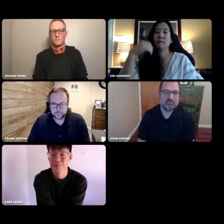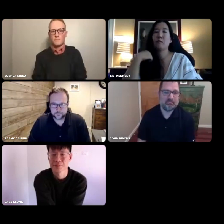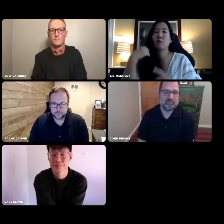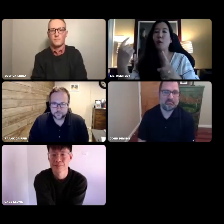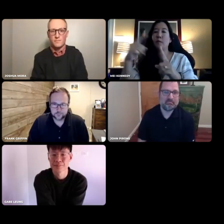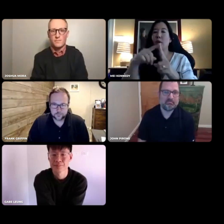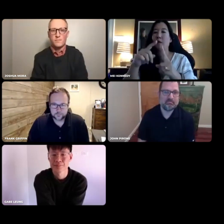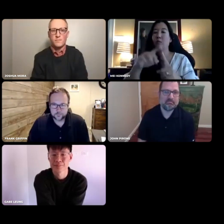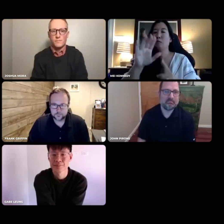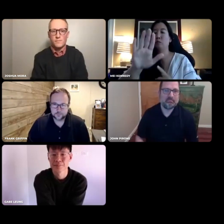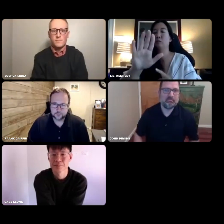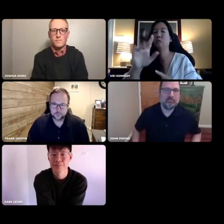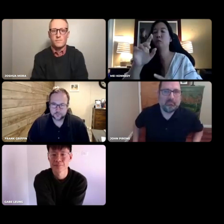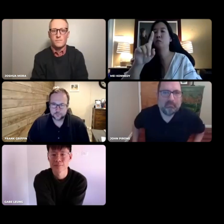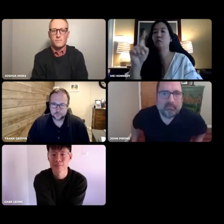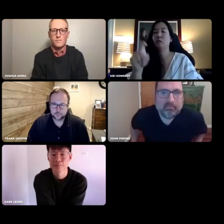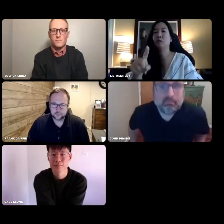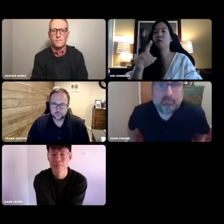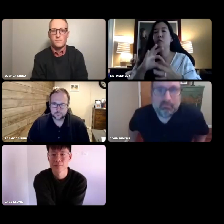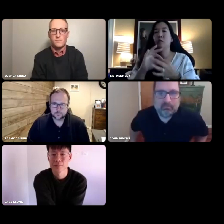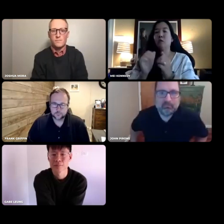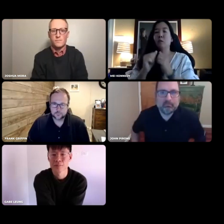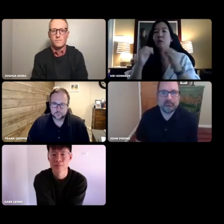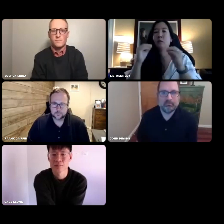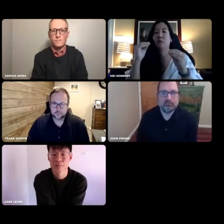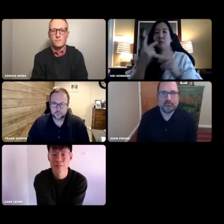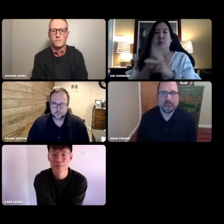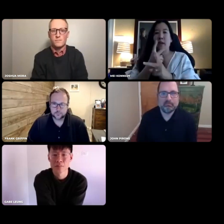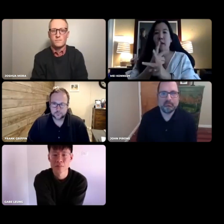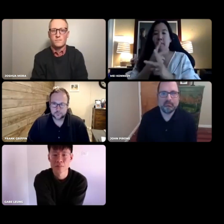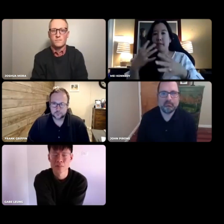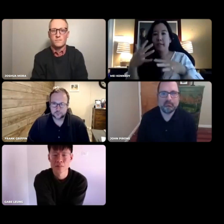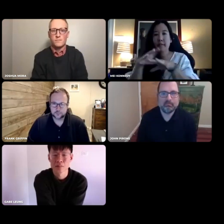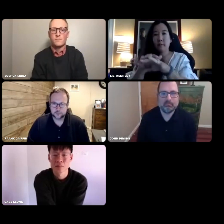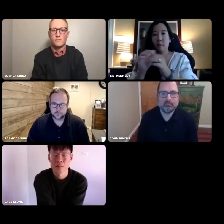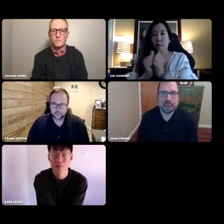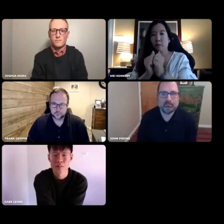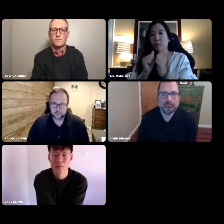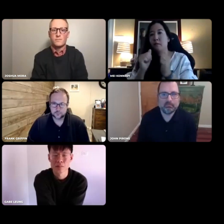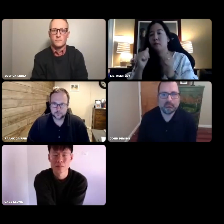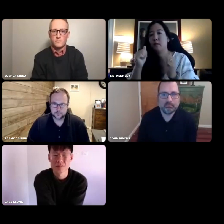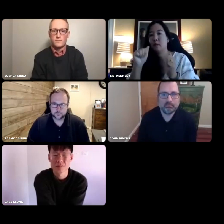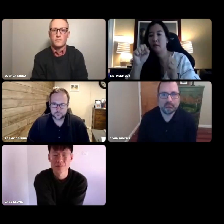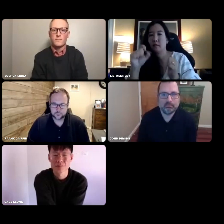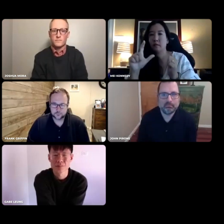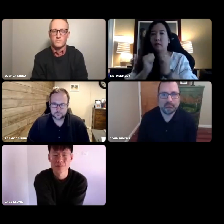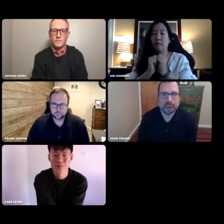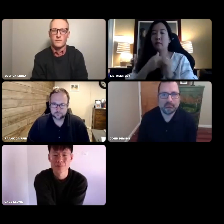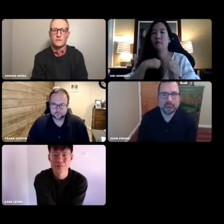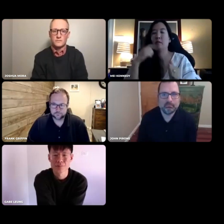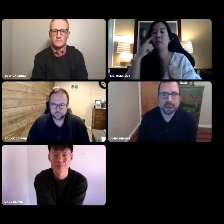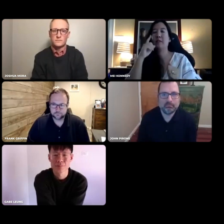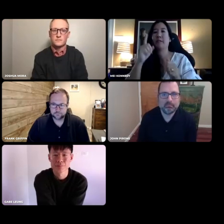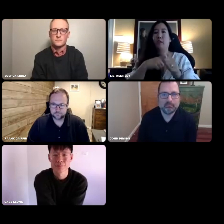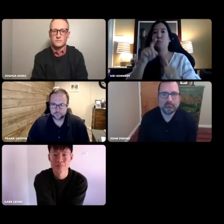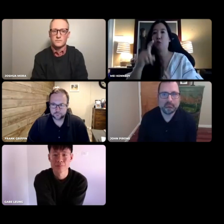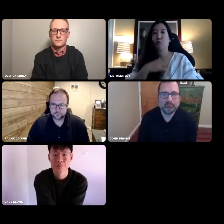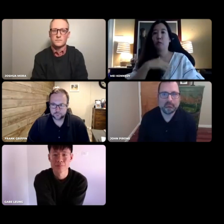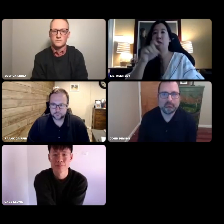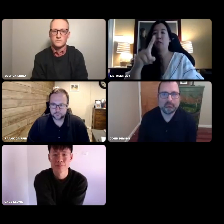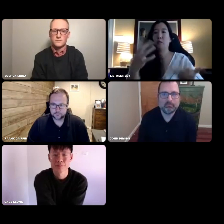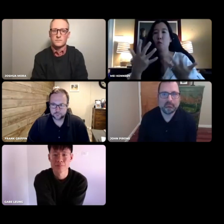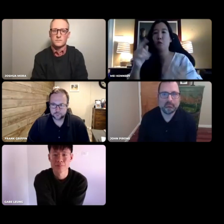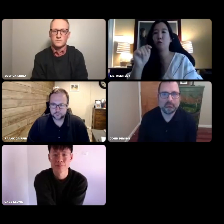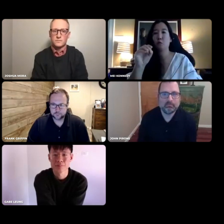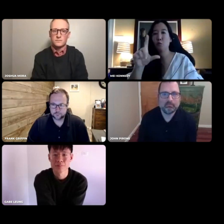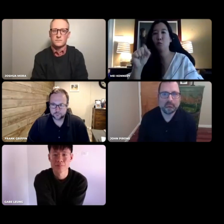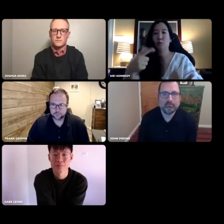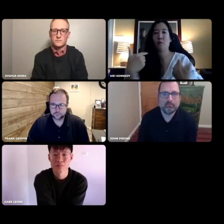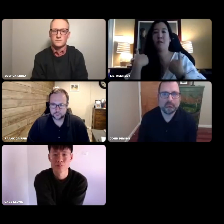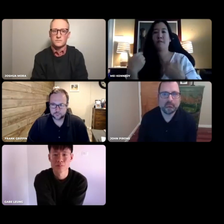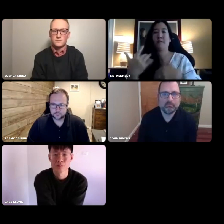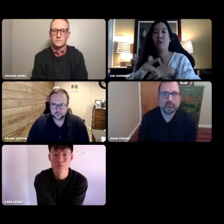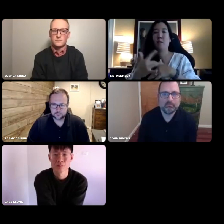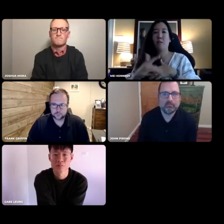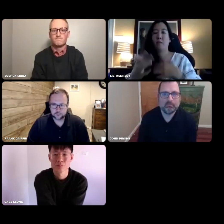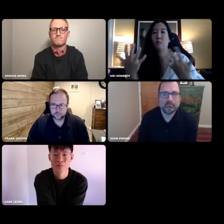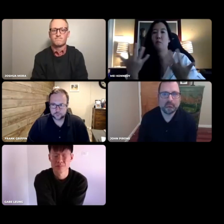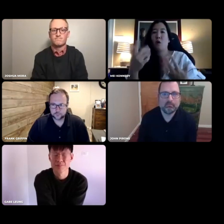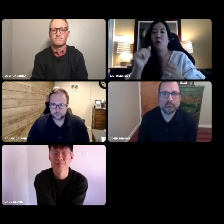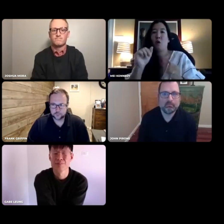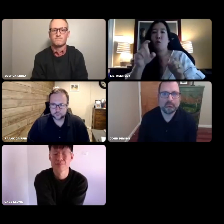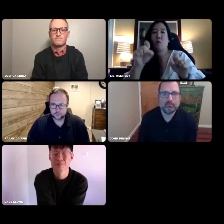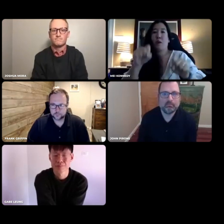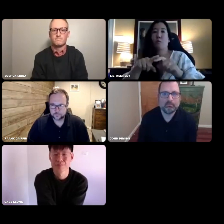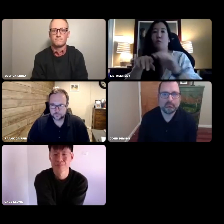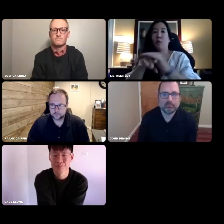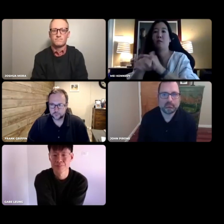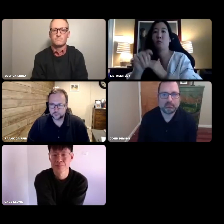Back to your first question about ASL and math, and the overlap.